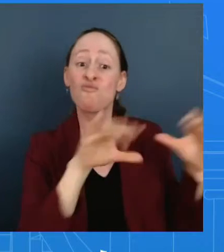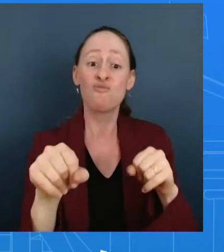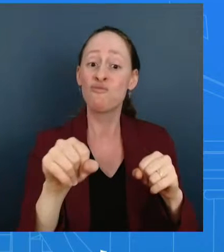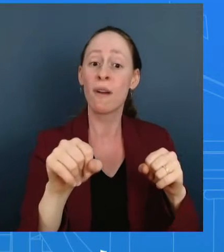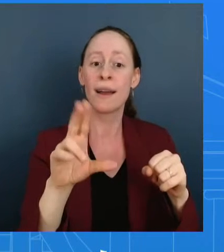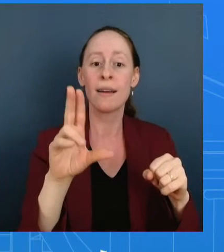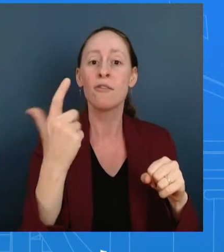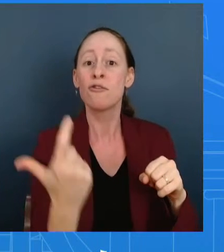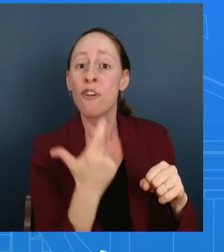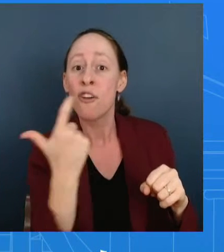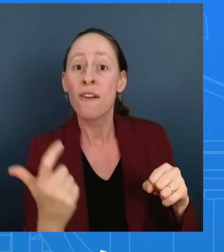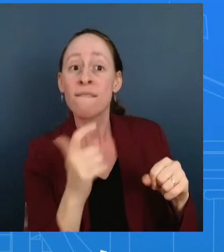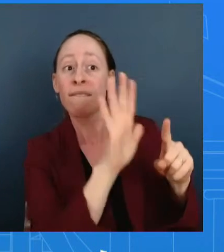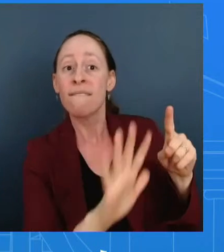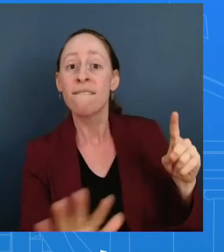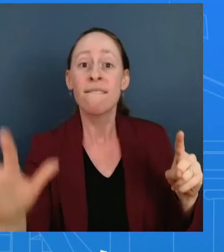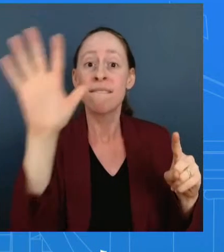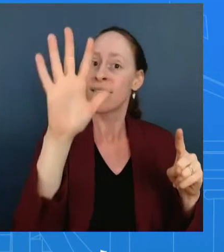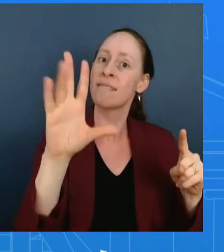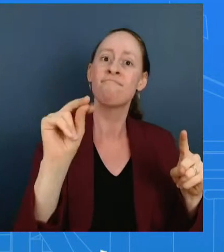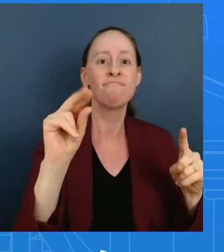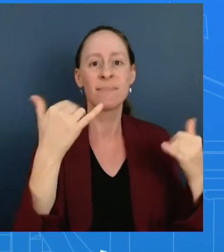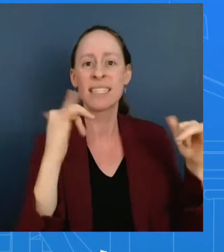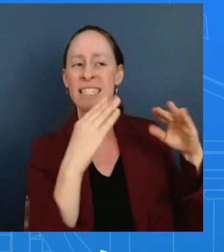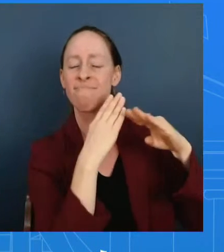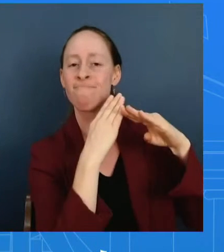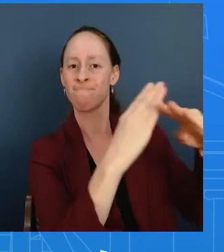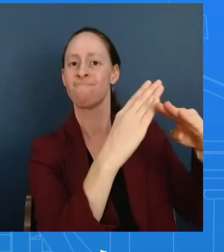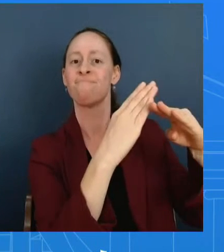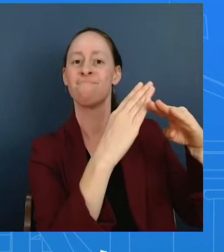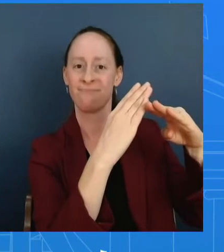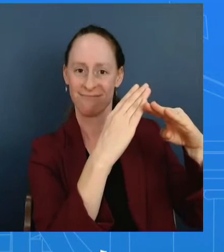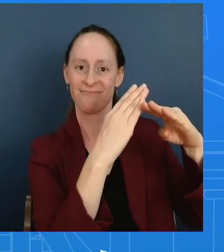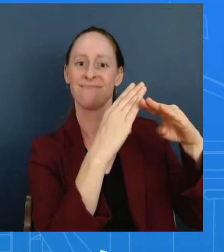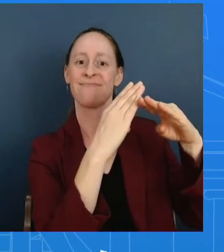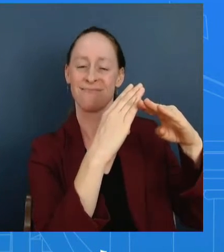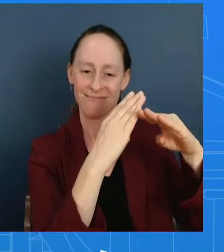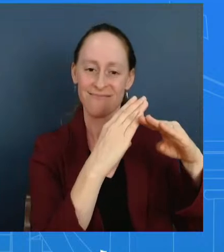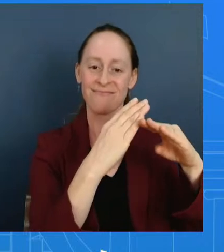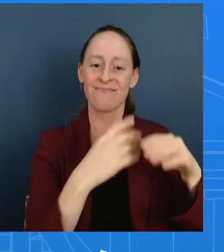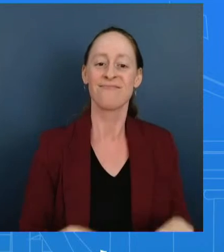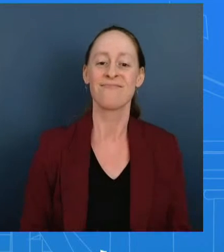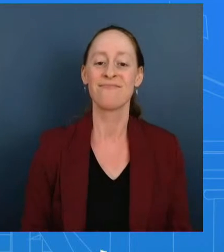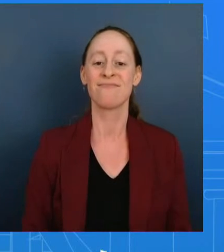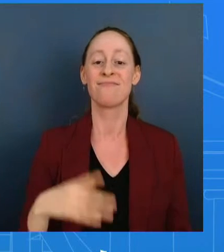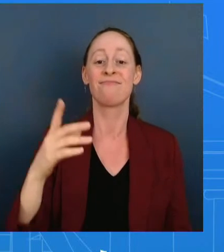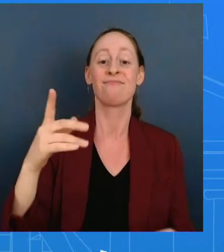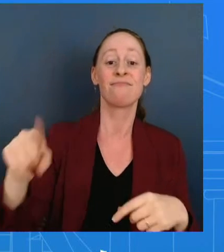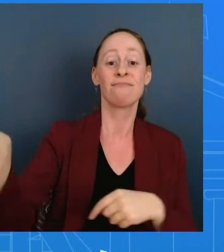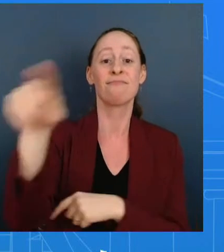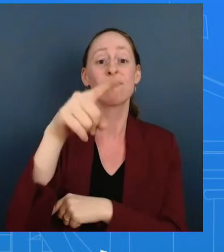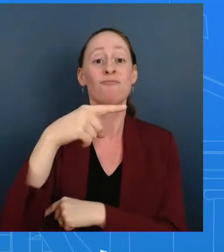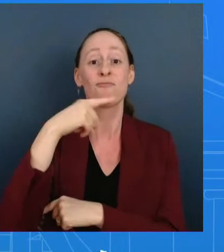The Ukrainians have held the line in Chasiv Yar. They've held fast east of Pokrovsk, hardening their defenses and ensuring